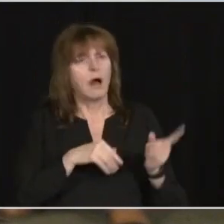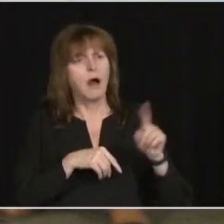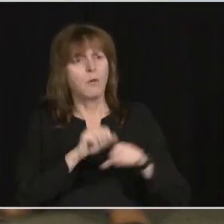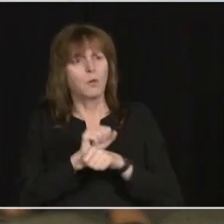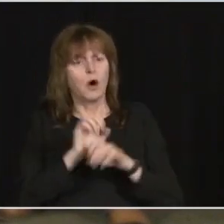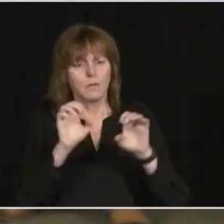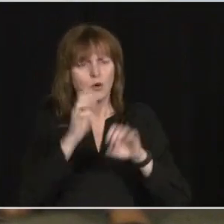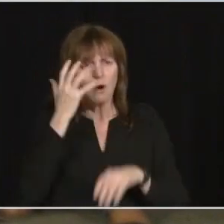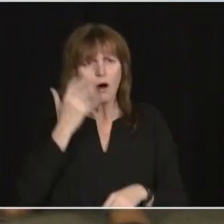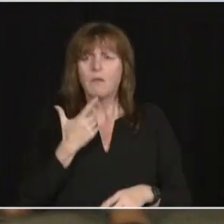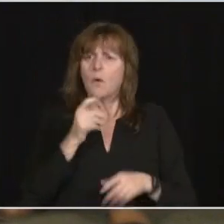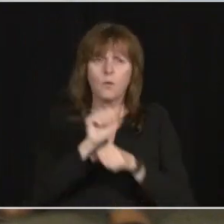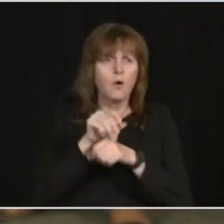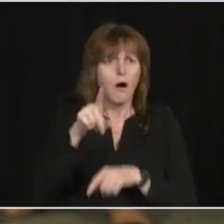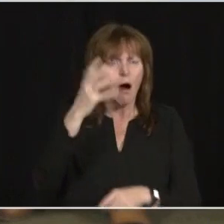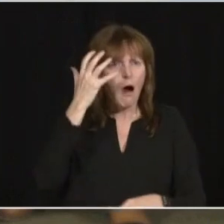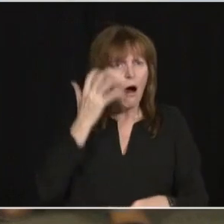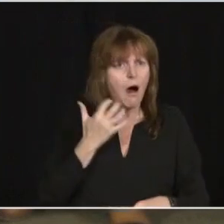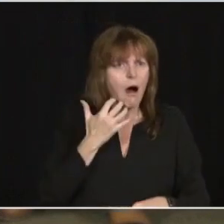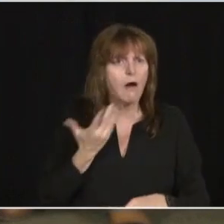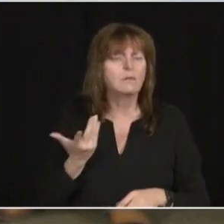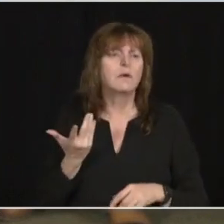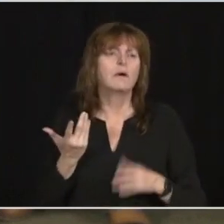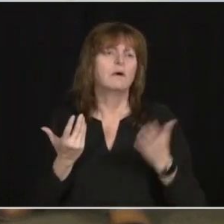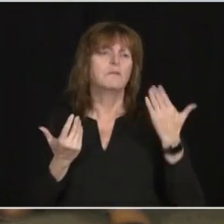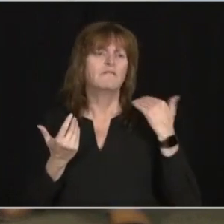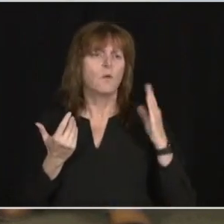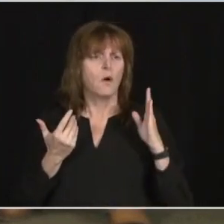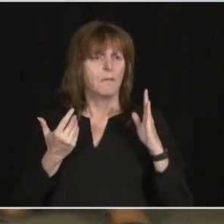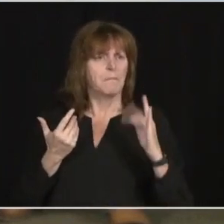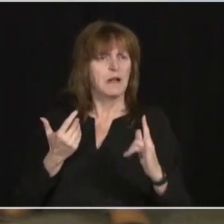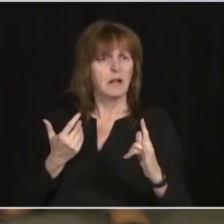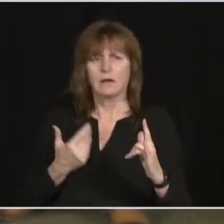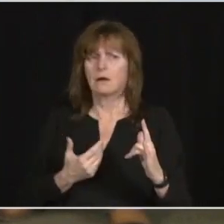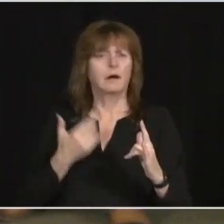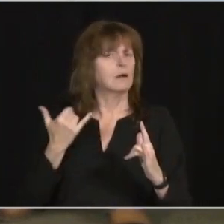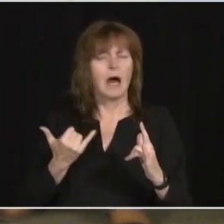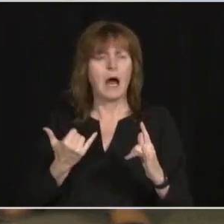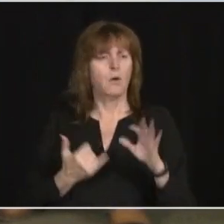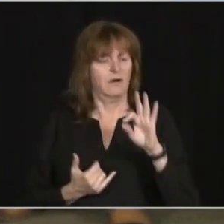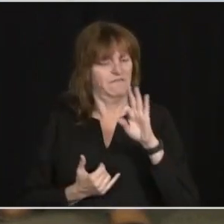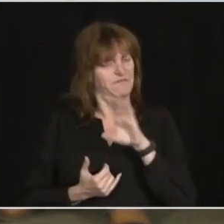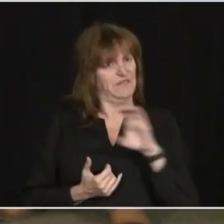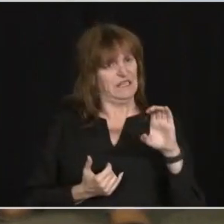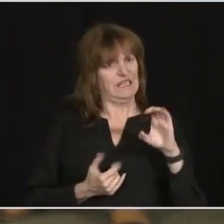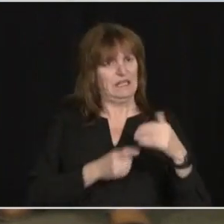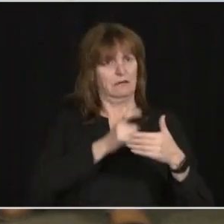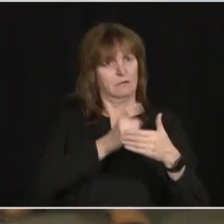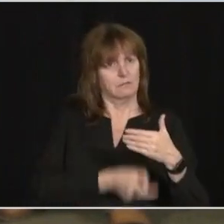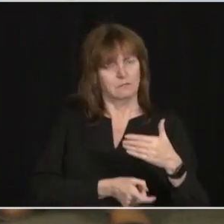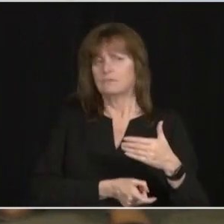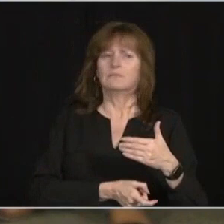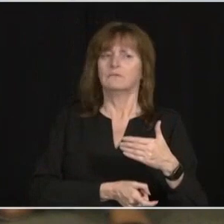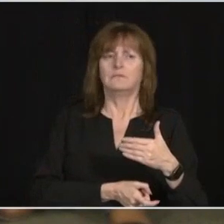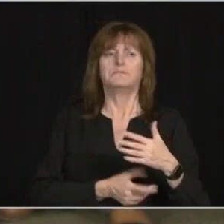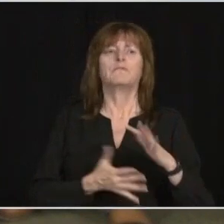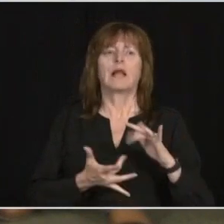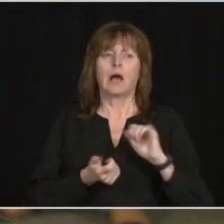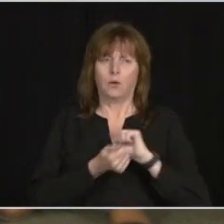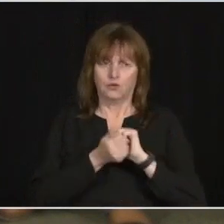where they were previously billing on a fee for service basis, they'll now be billing based on an hourly basis to assist them.